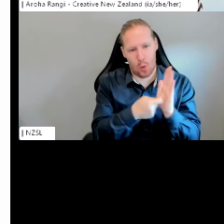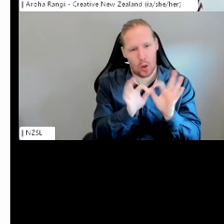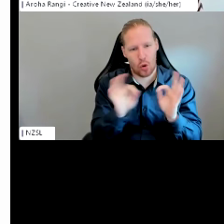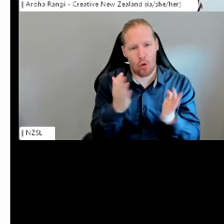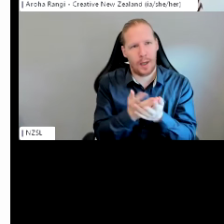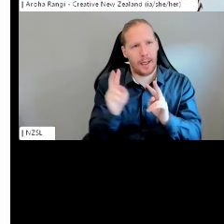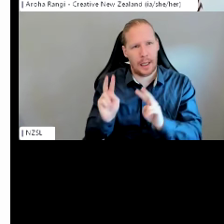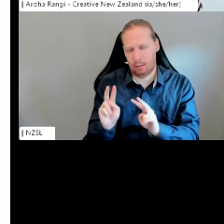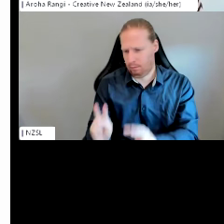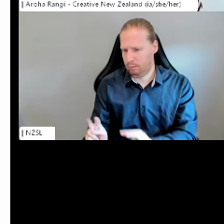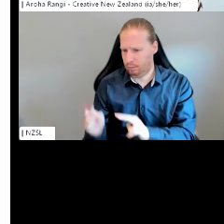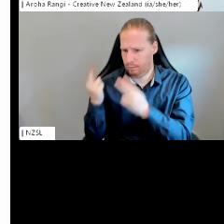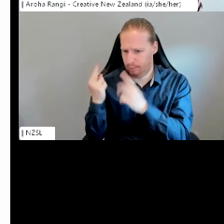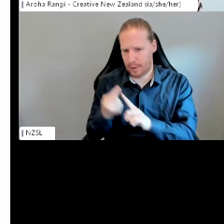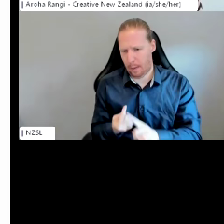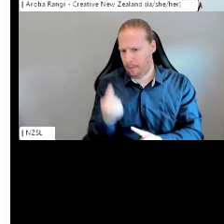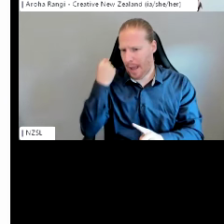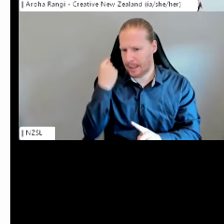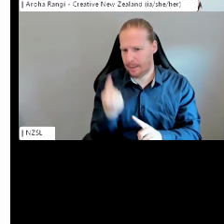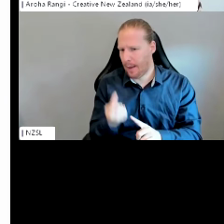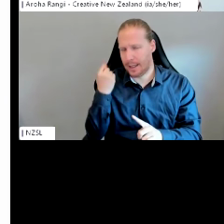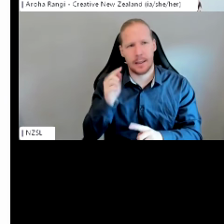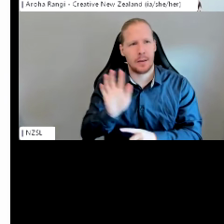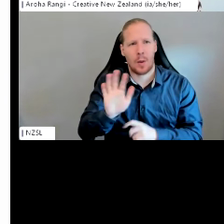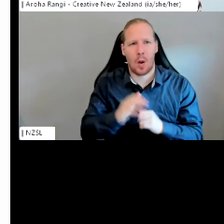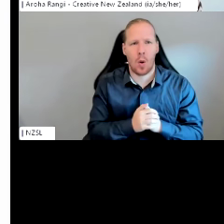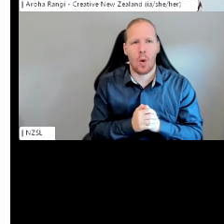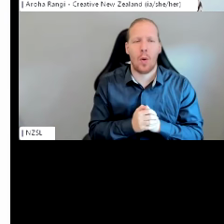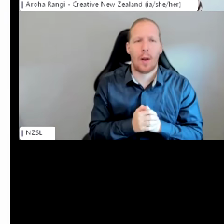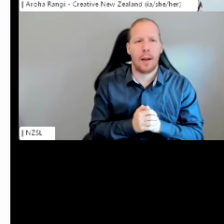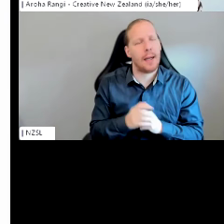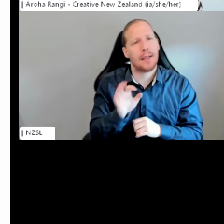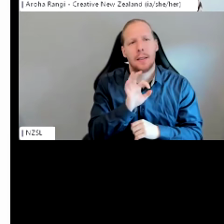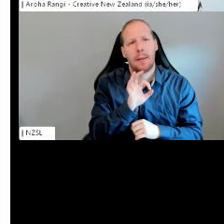"Oh, where were we and where are we now and what's changed?" It is interesting to see some